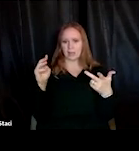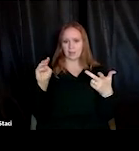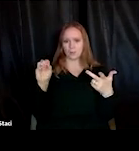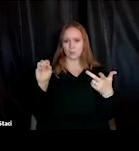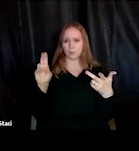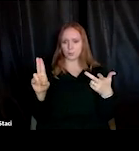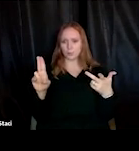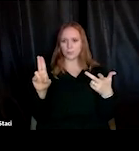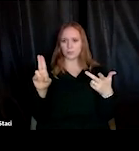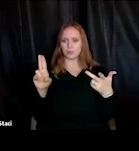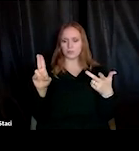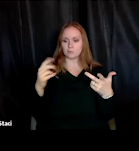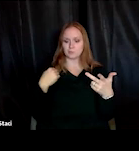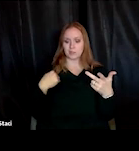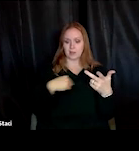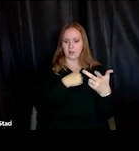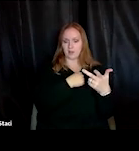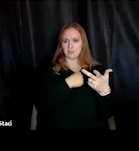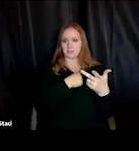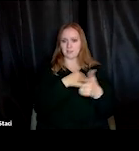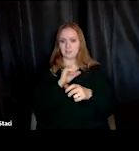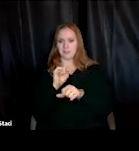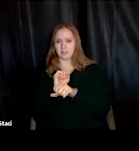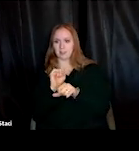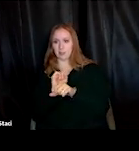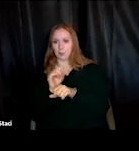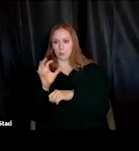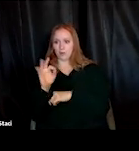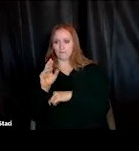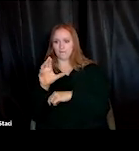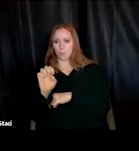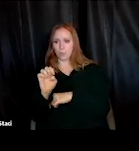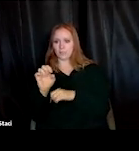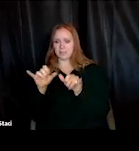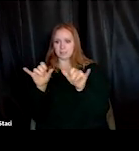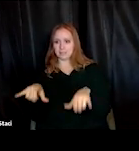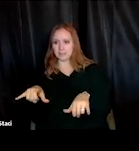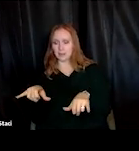and our public workforce system. And so, again, coming together as a community